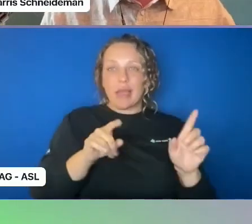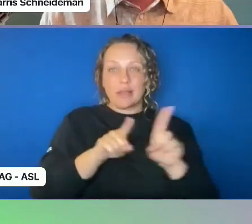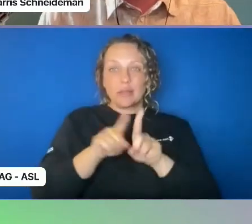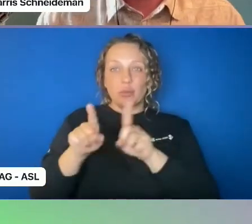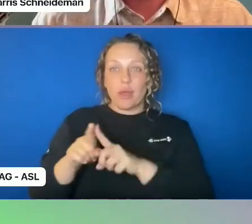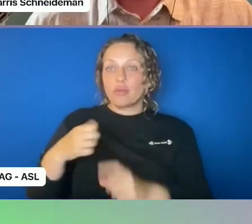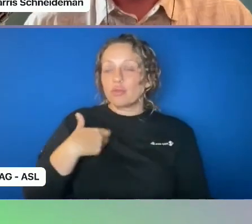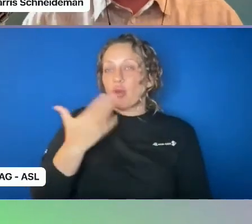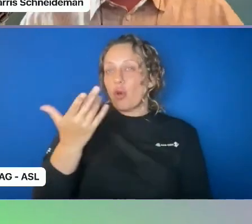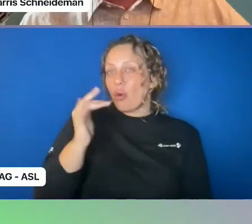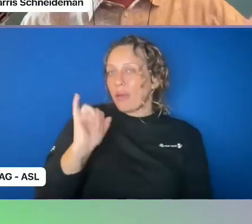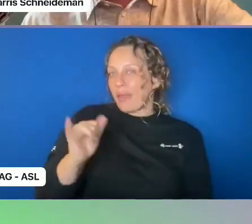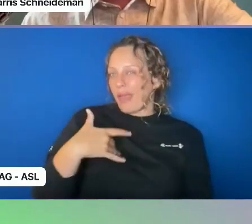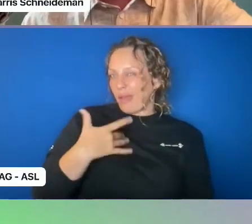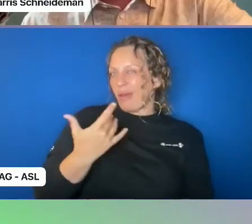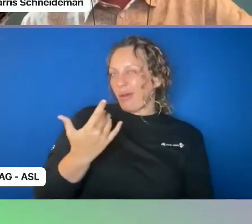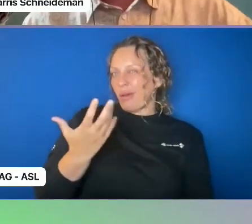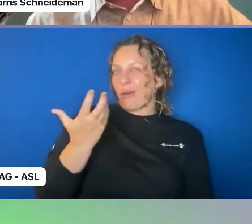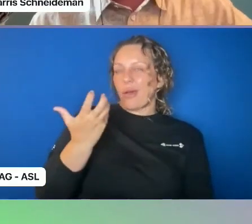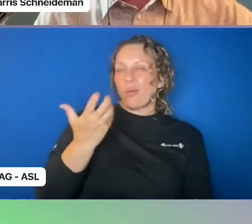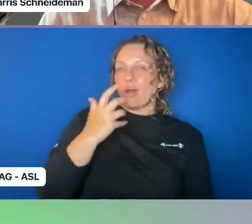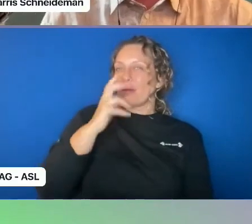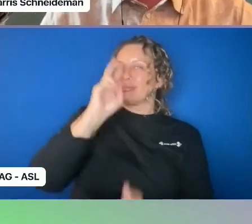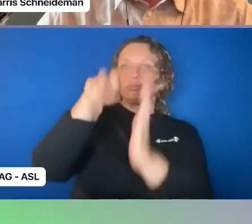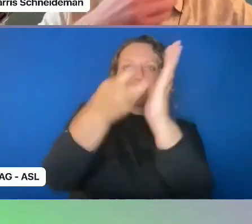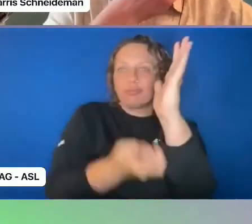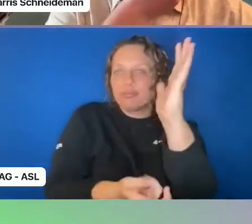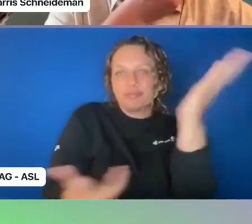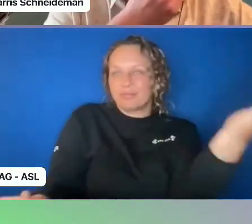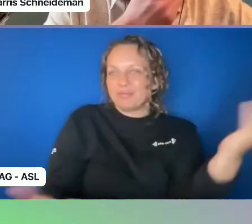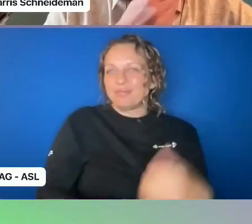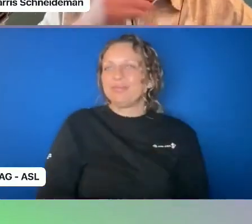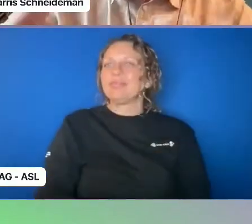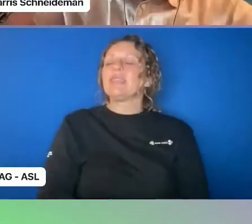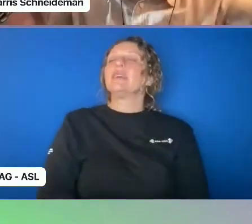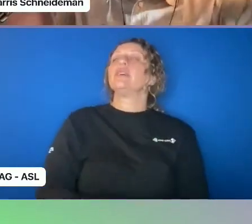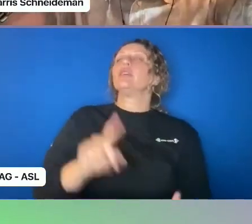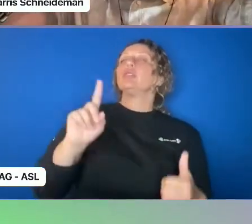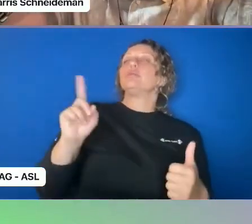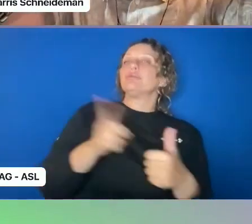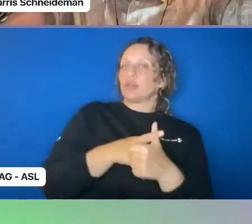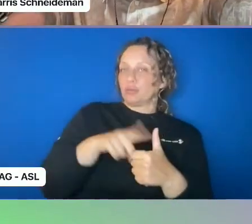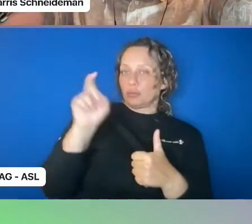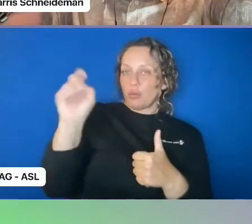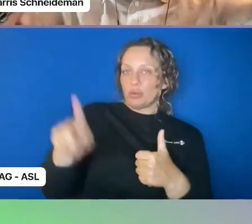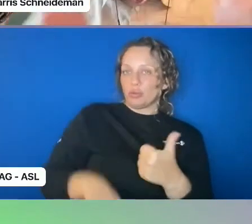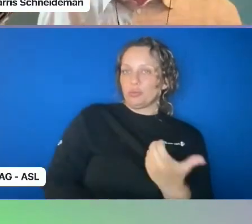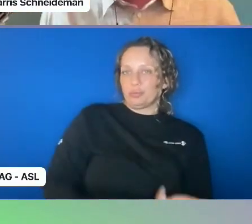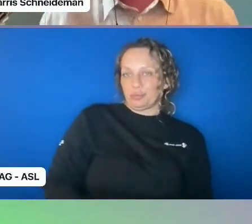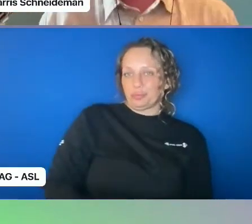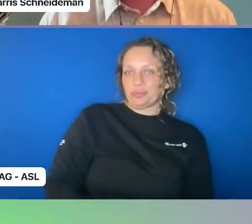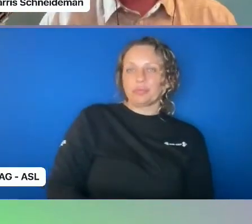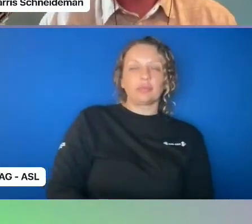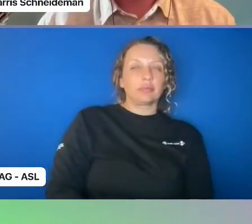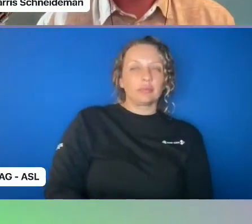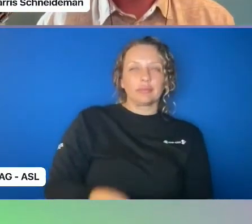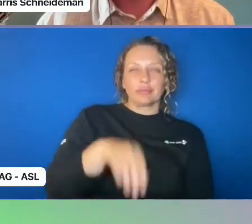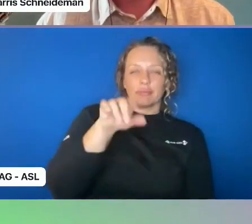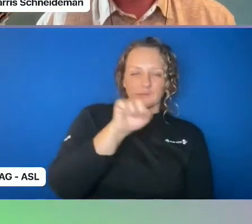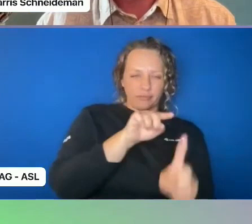All right, so with that being said, let's jump into it. So first question, "Is there a space for a human?"